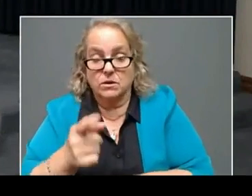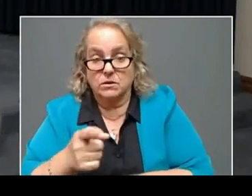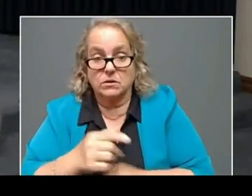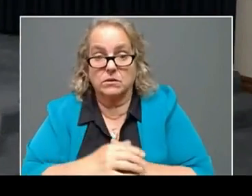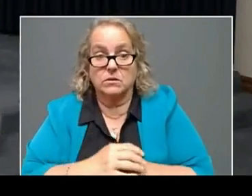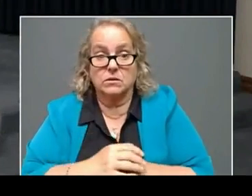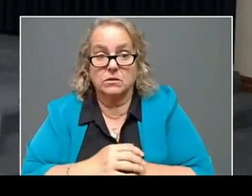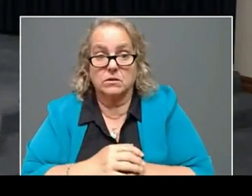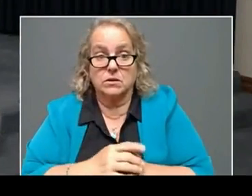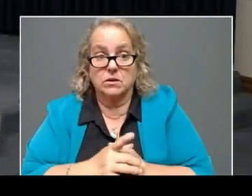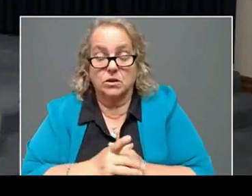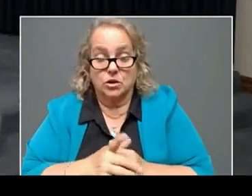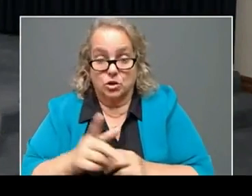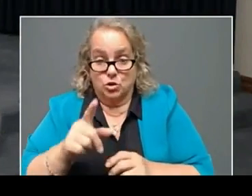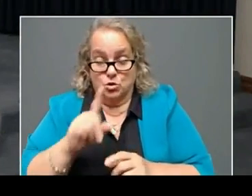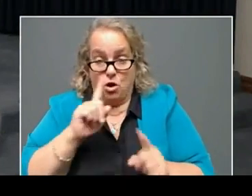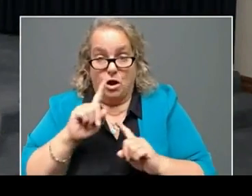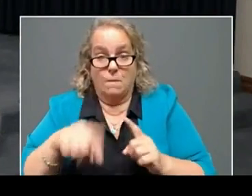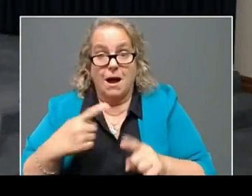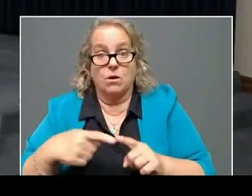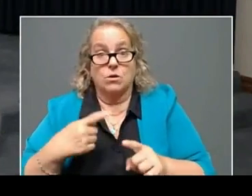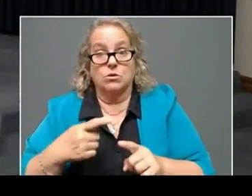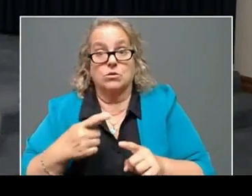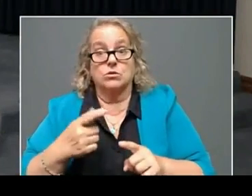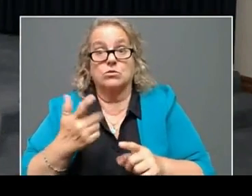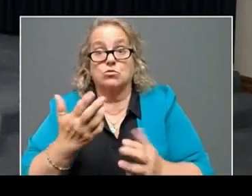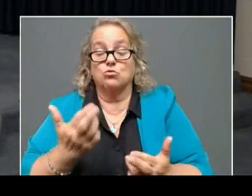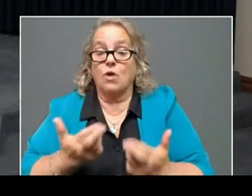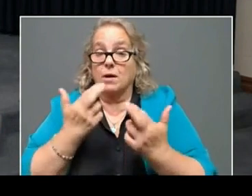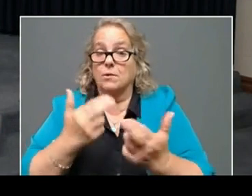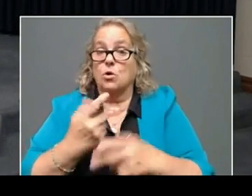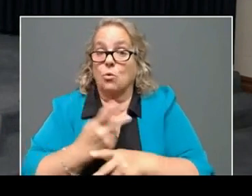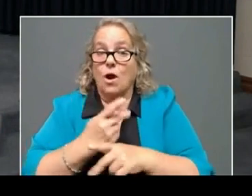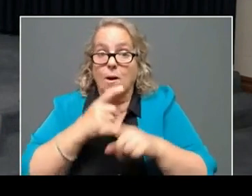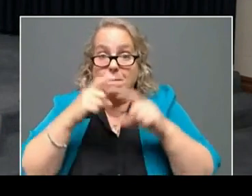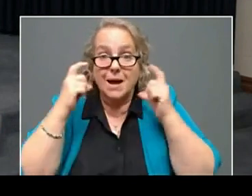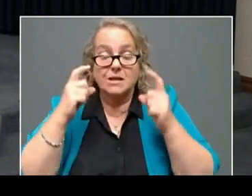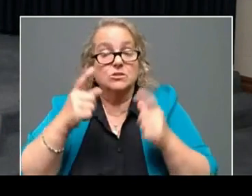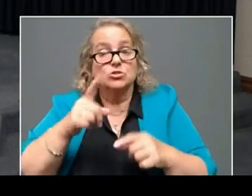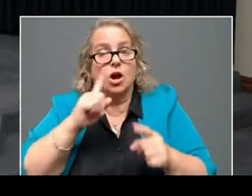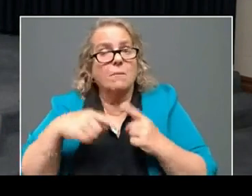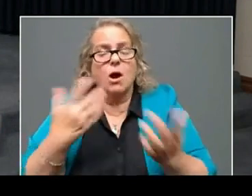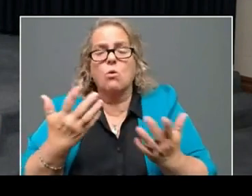mask, what does that mean to you retail settings? Uh You know, we we we we